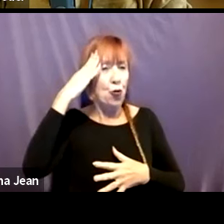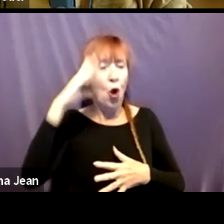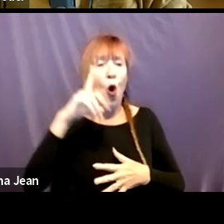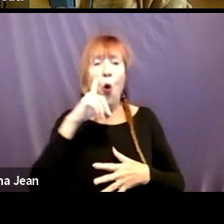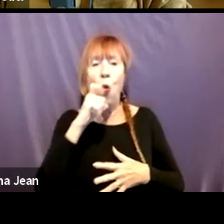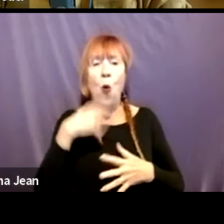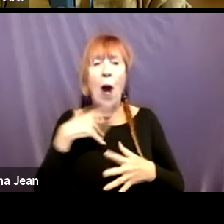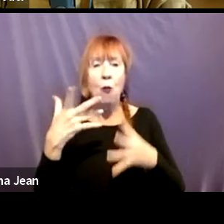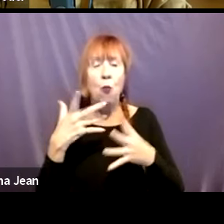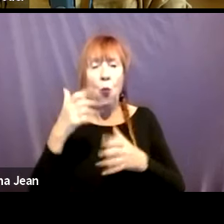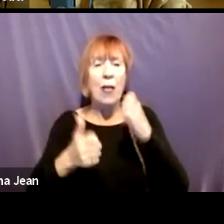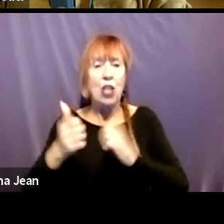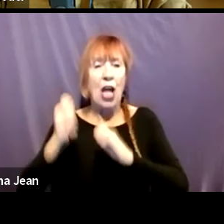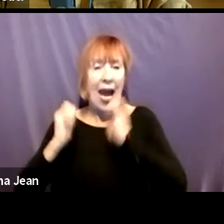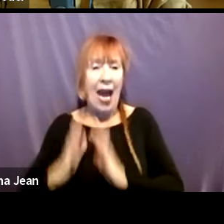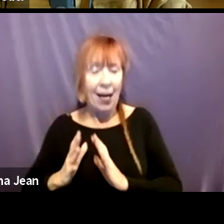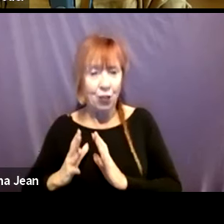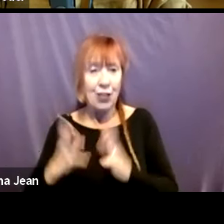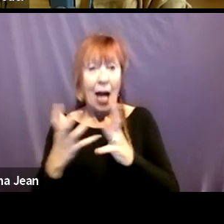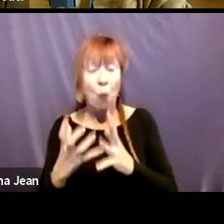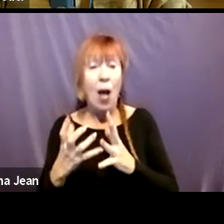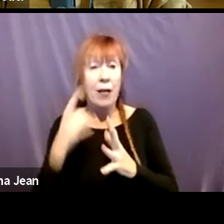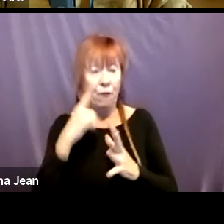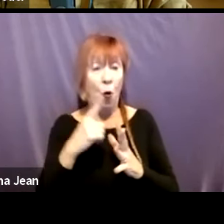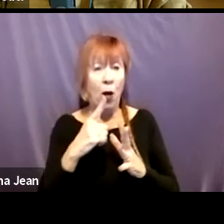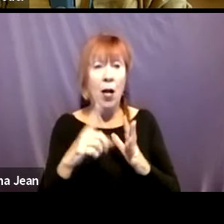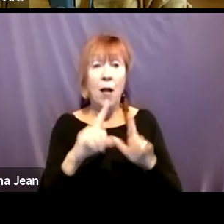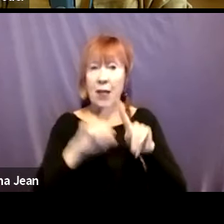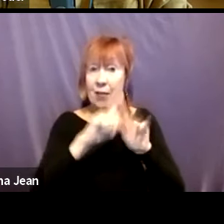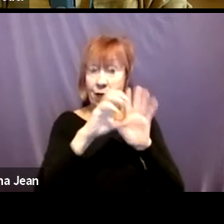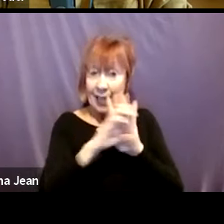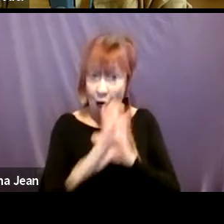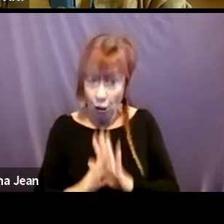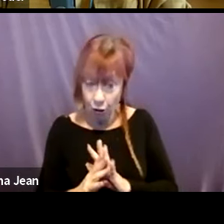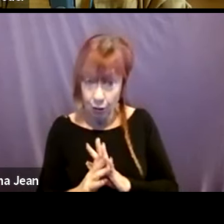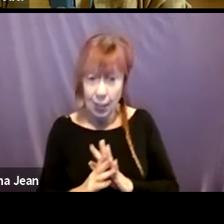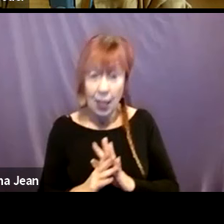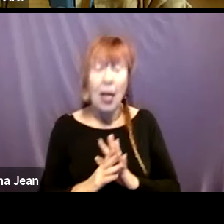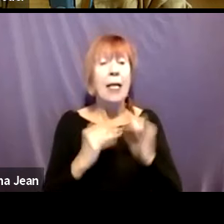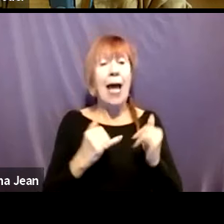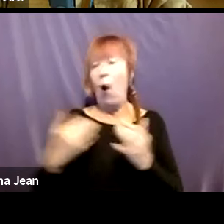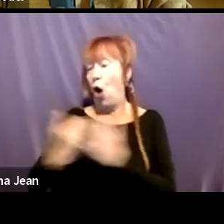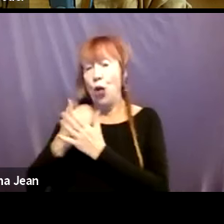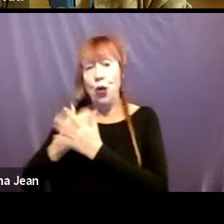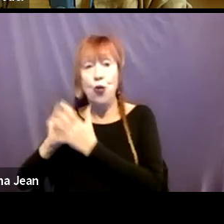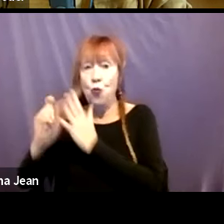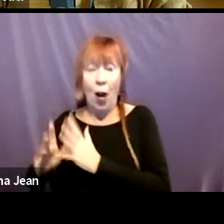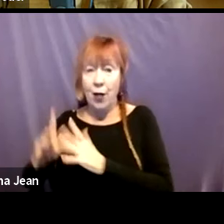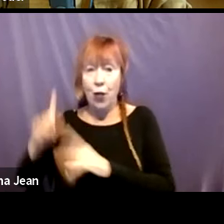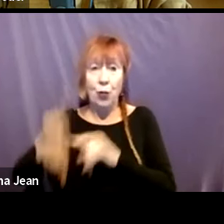As a writer, sometimes, you don't have that option, especially as a new writer. You can walk in demanding, and saying,